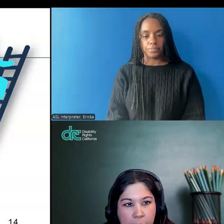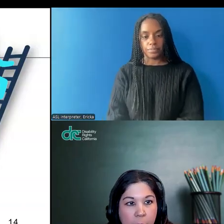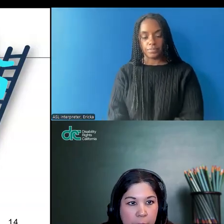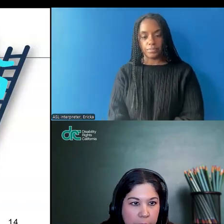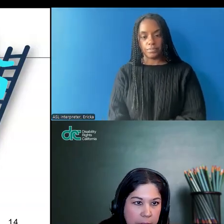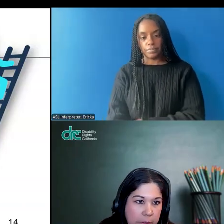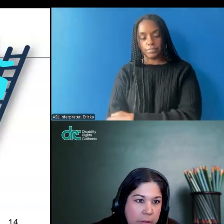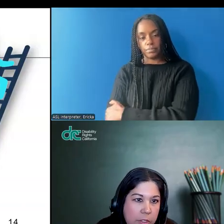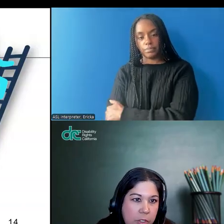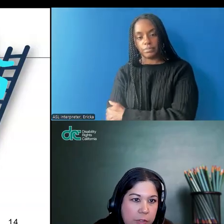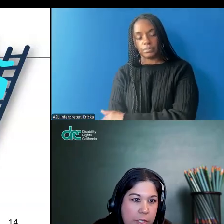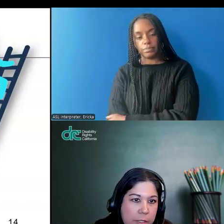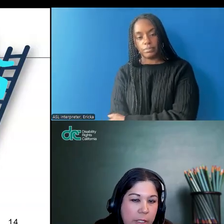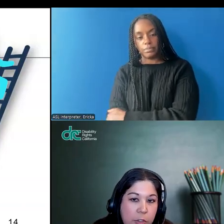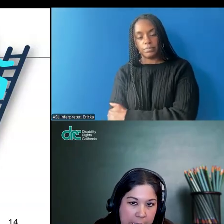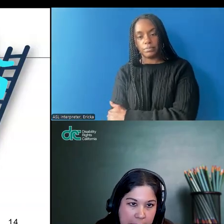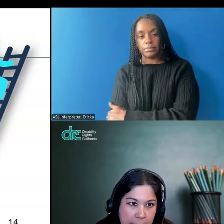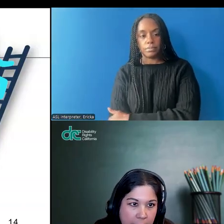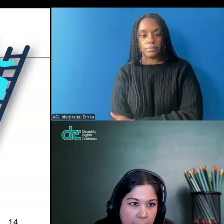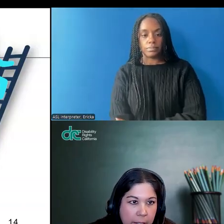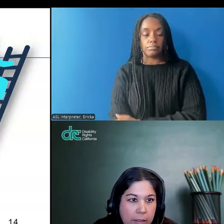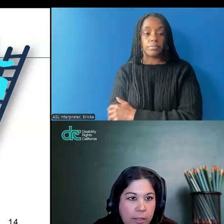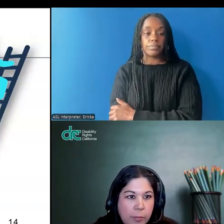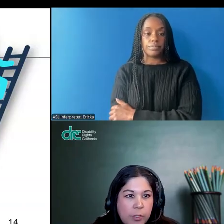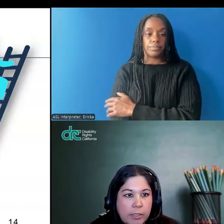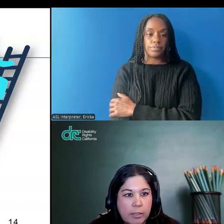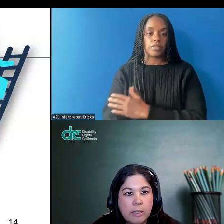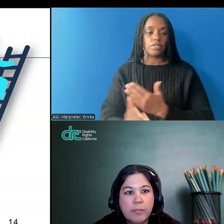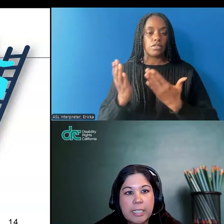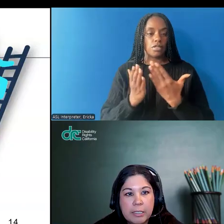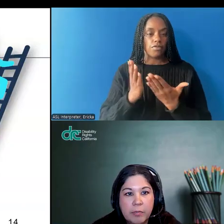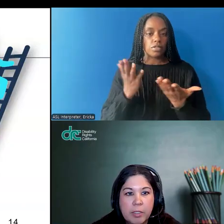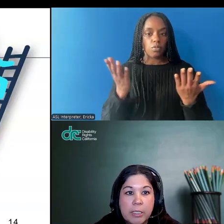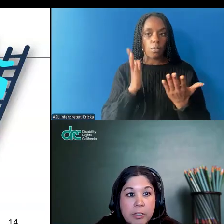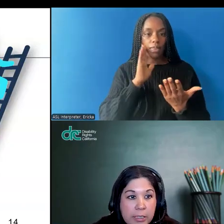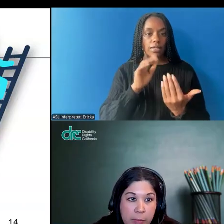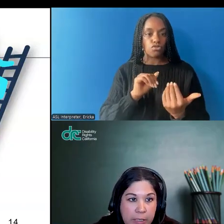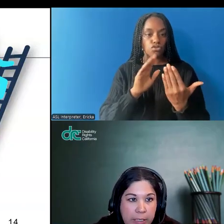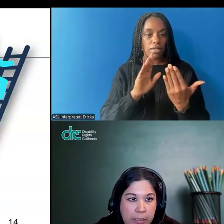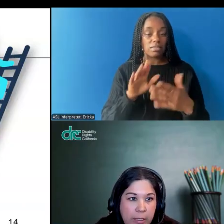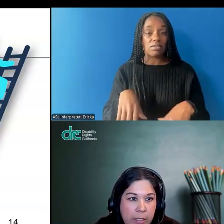or what would the service address? Would it alleviate the developmental disability,